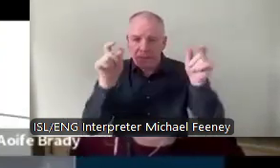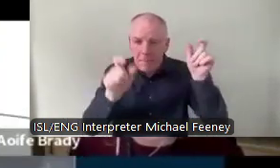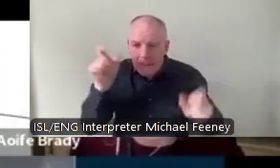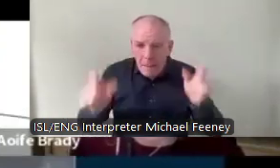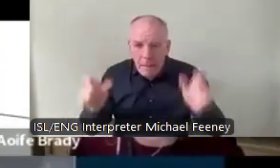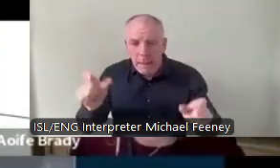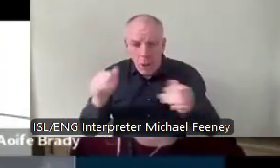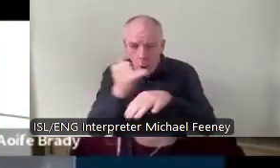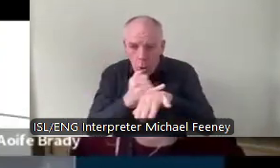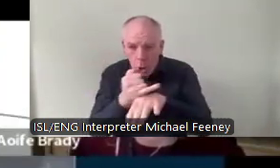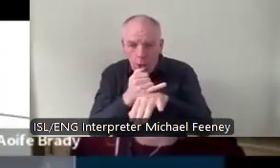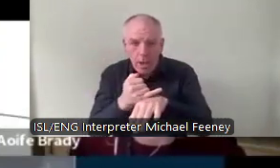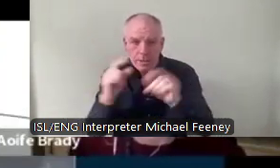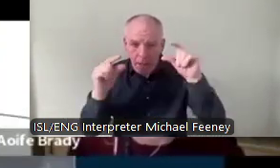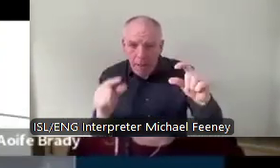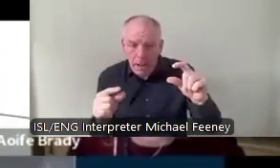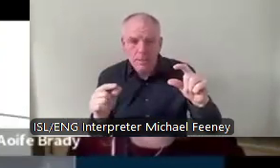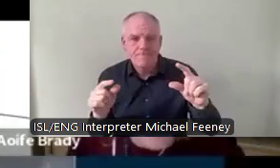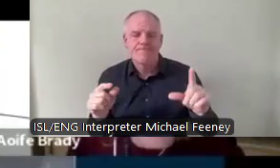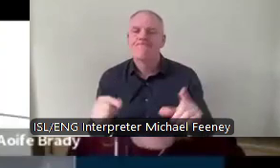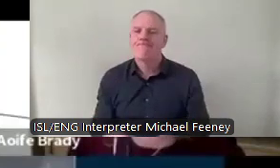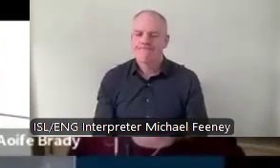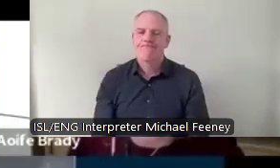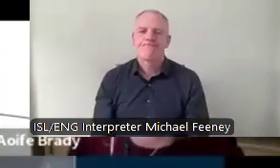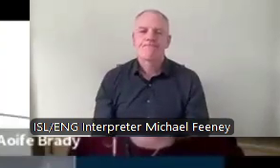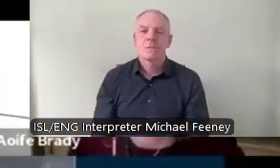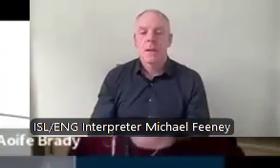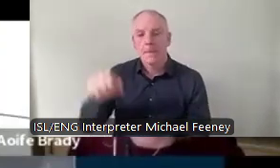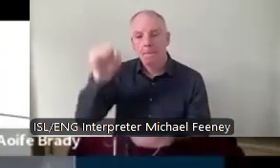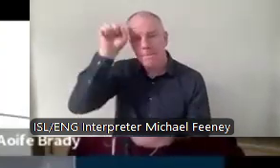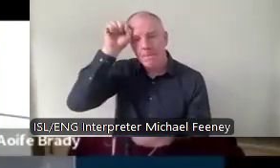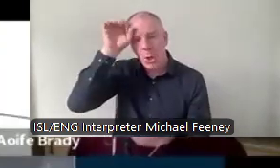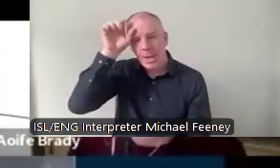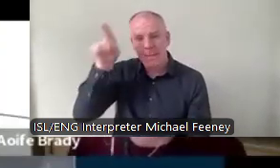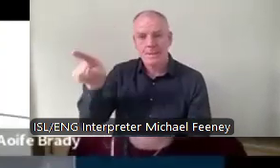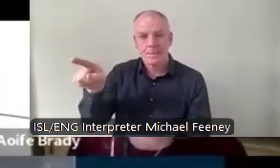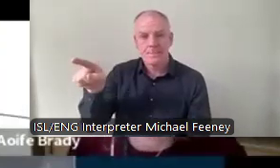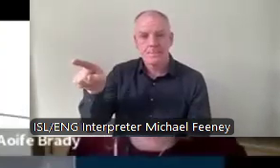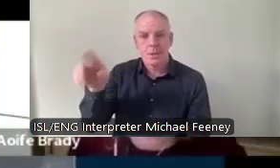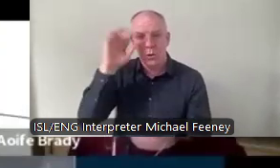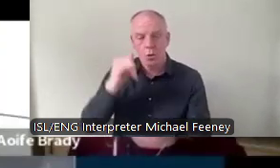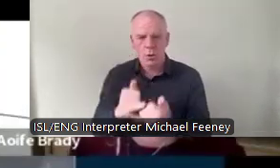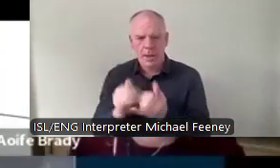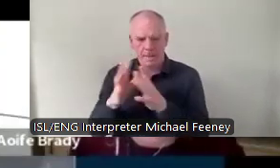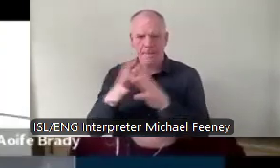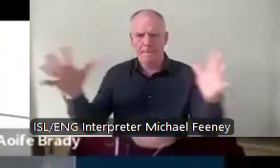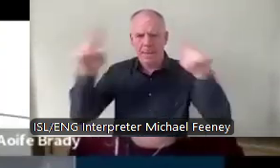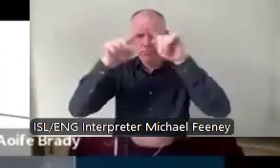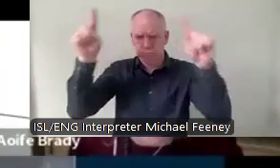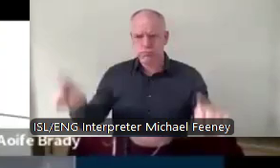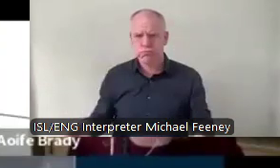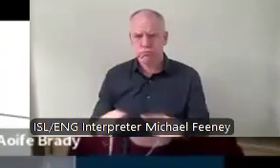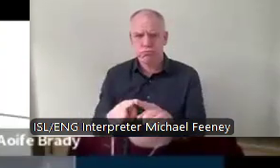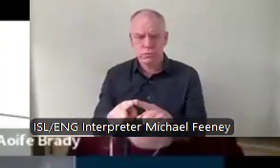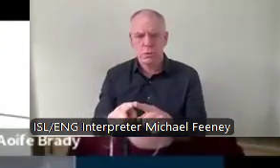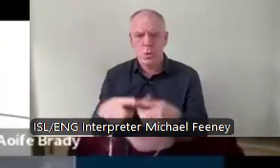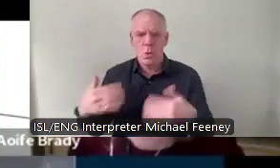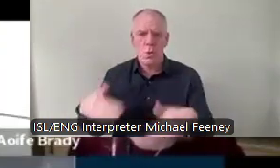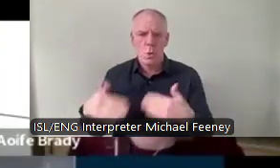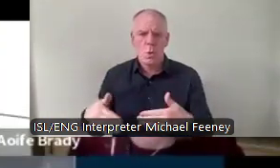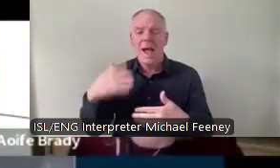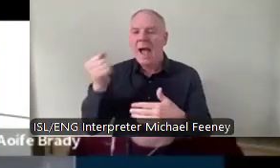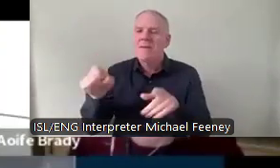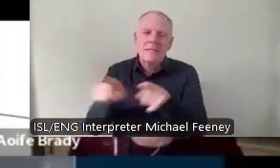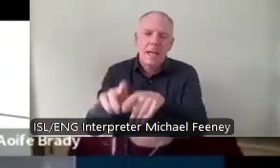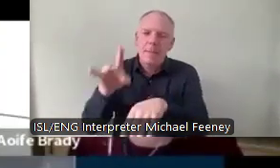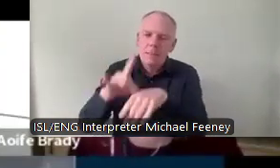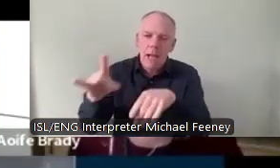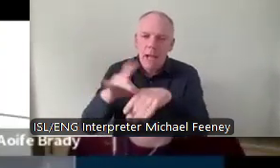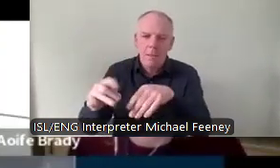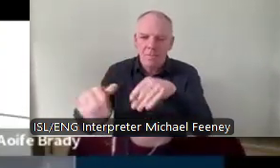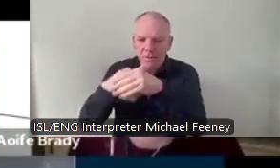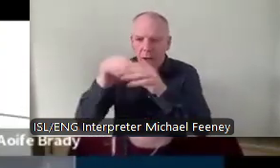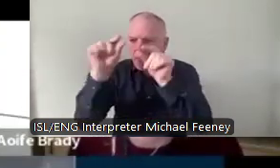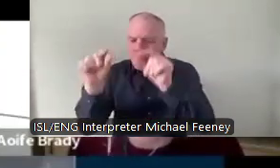identical scale. The Berlin panel, on the other hand, sees a quite a large increase in dimensions, featuring the same kind of composition, but with figures zoomed in on